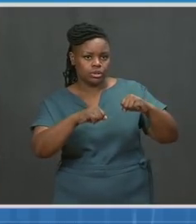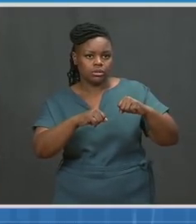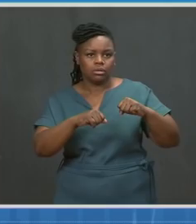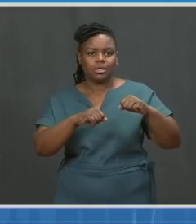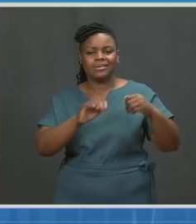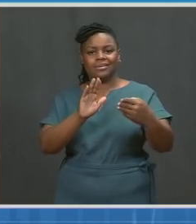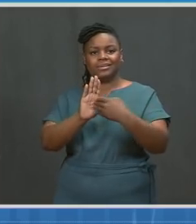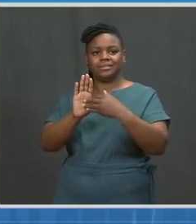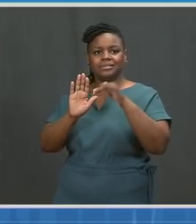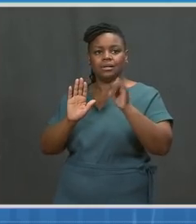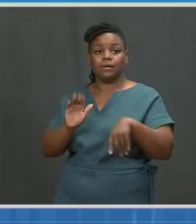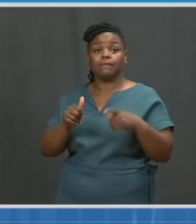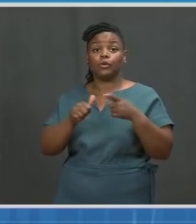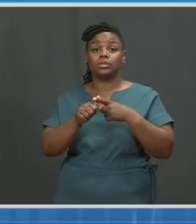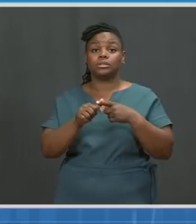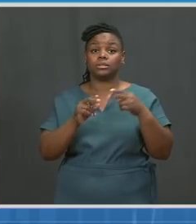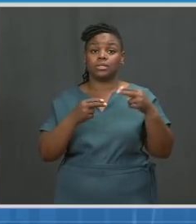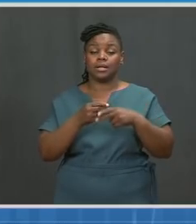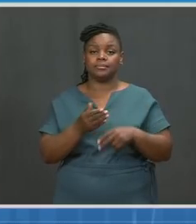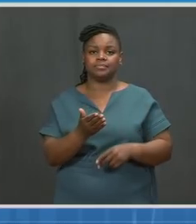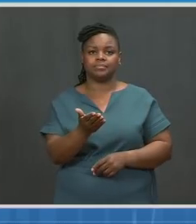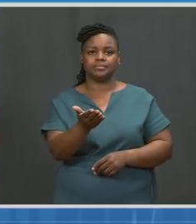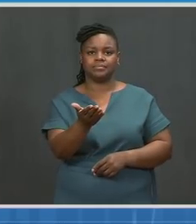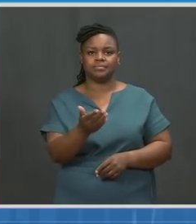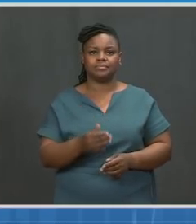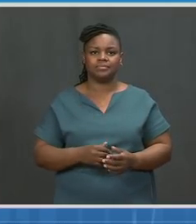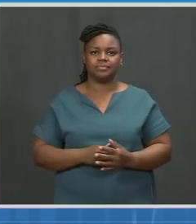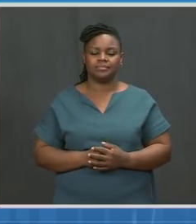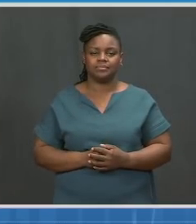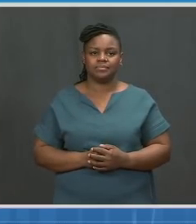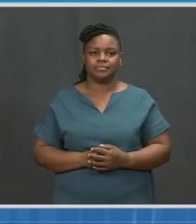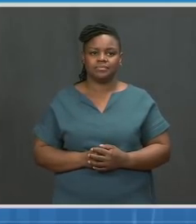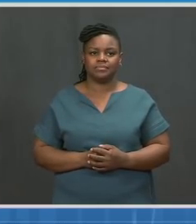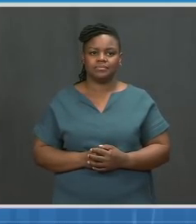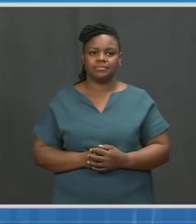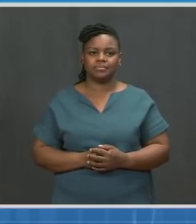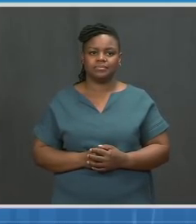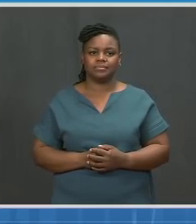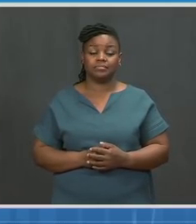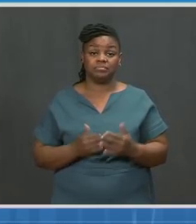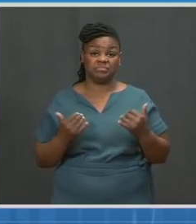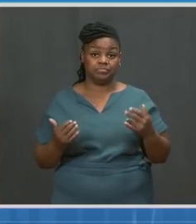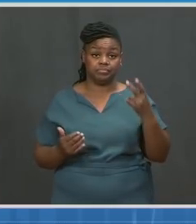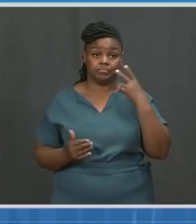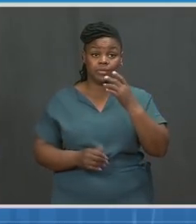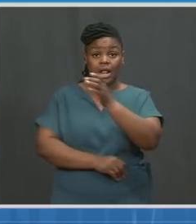So we're going to look at evidence from clinical trials, and when they are not available, from laboratory studies,